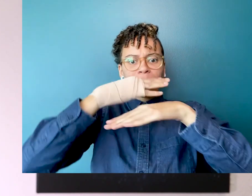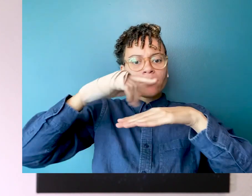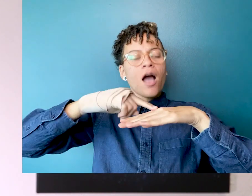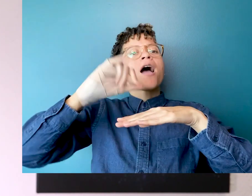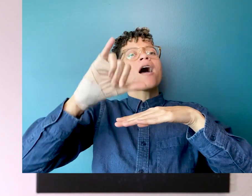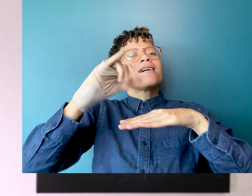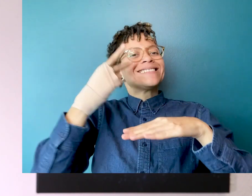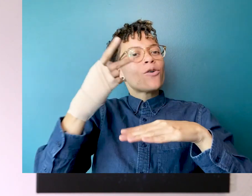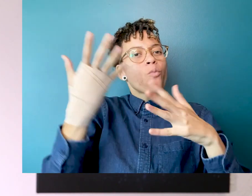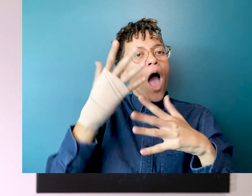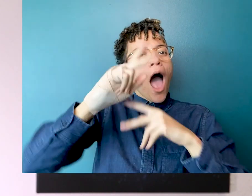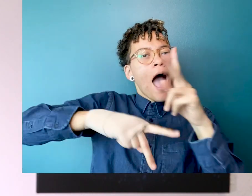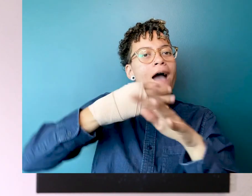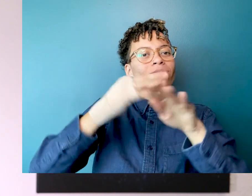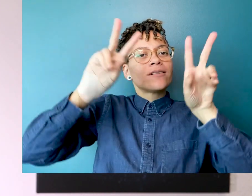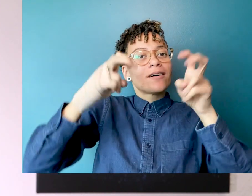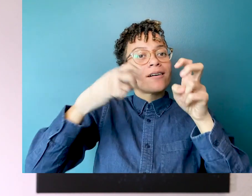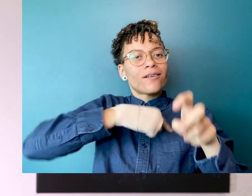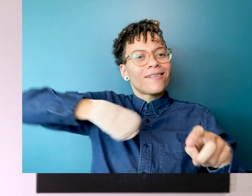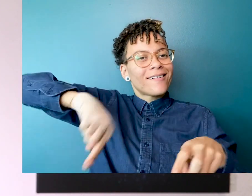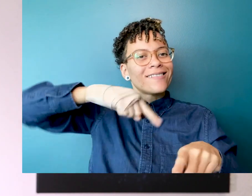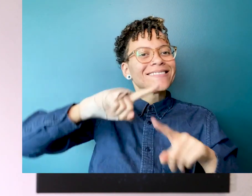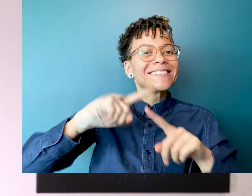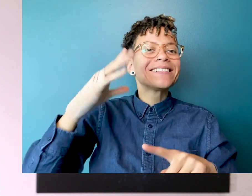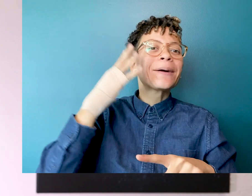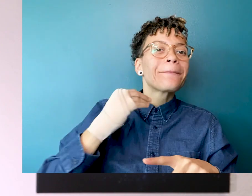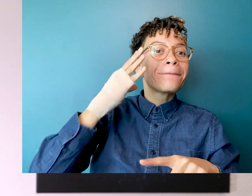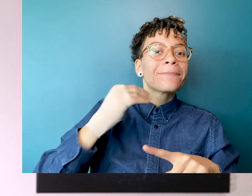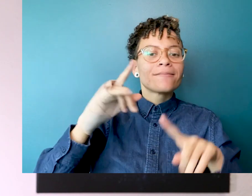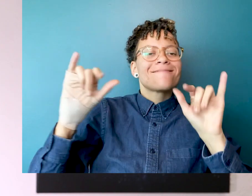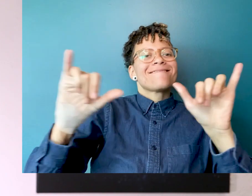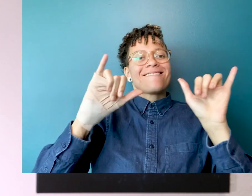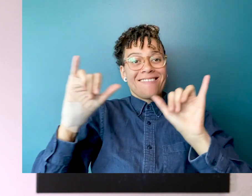The basic point is just that you can test to see if Whole Sign Houses is working by